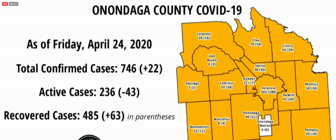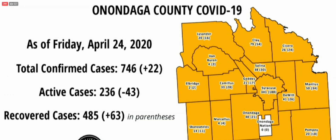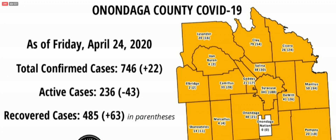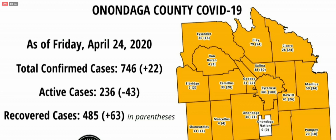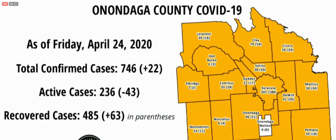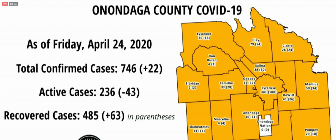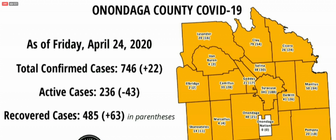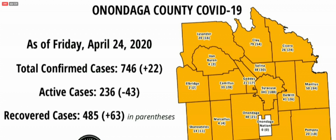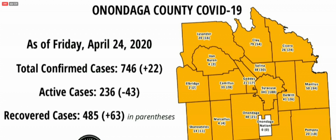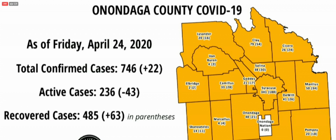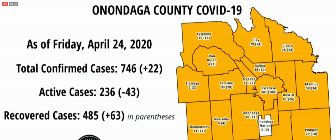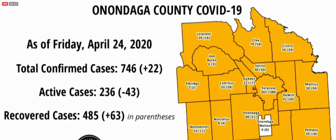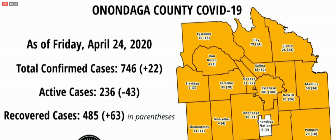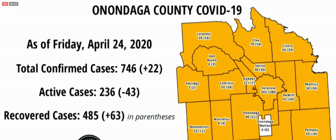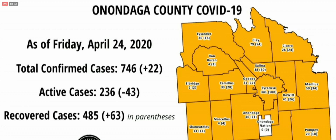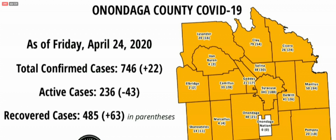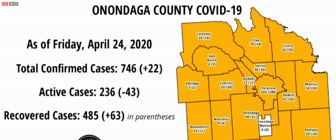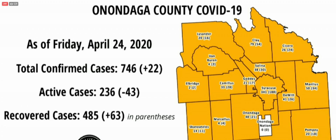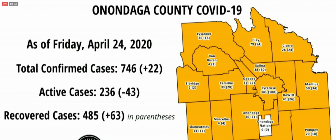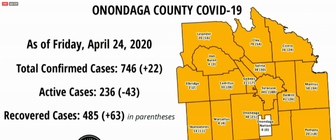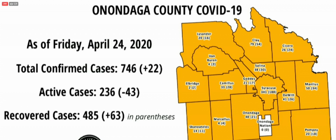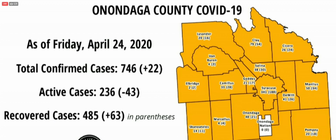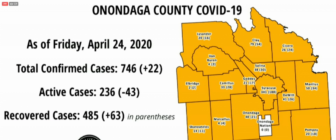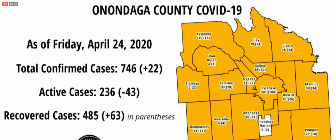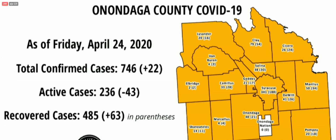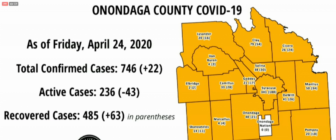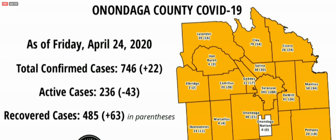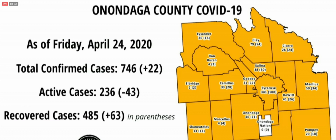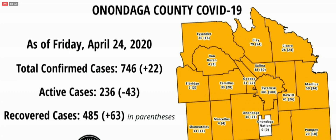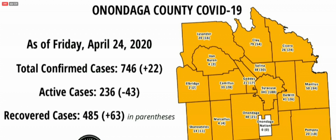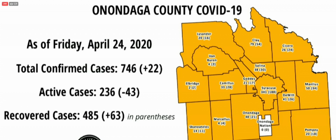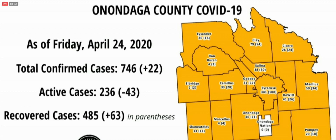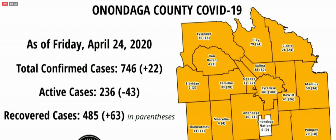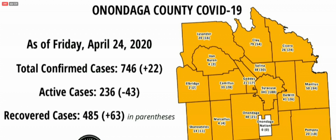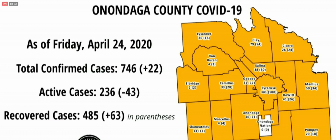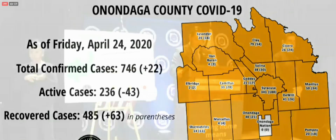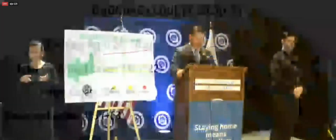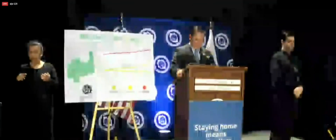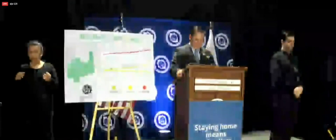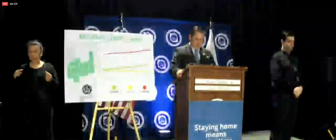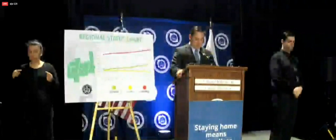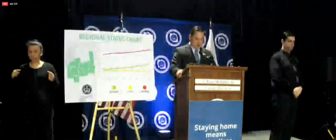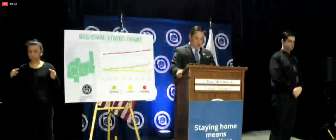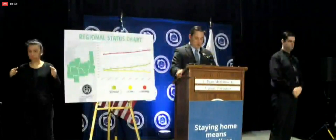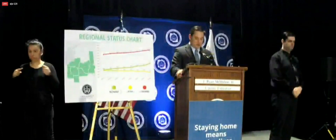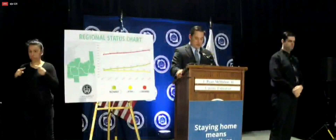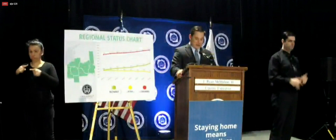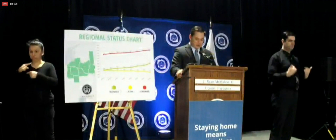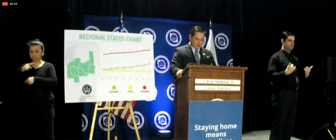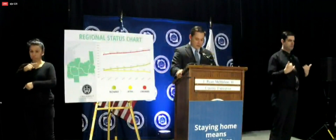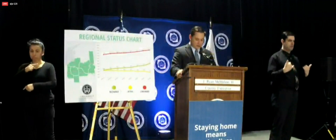THAT MIGHT BE THE LOWEST THAT IT HAS BEEN SINCE WE STARTED HAVING RECOVERIES. WE WOULD HAVE TO LOOK AT THAT